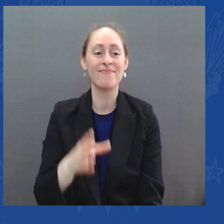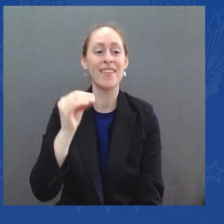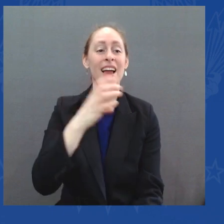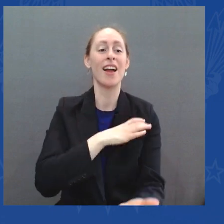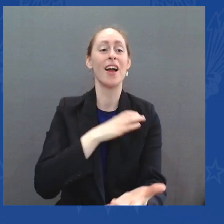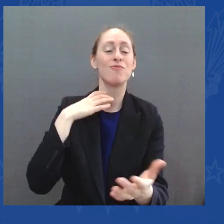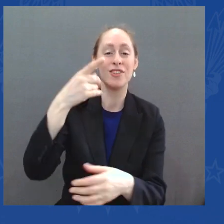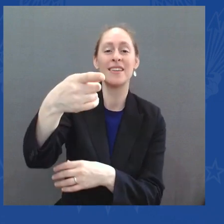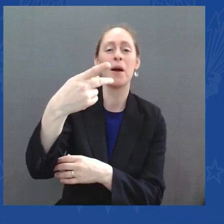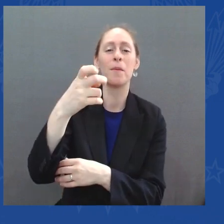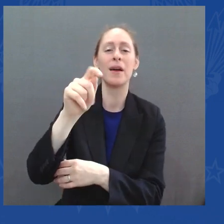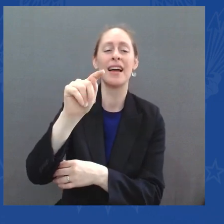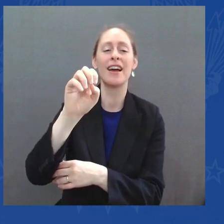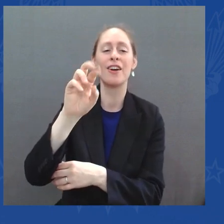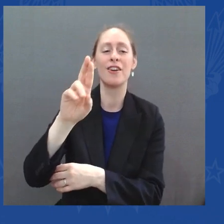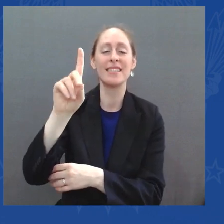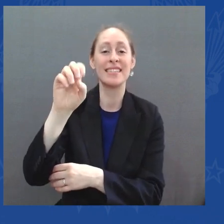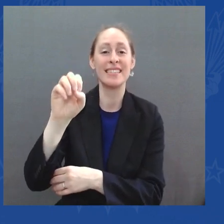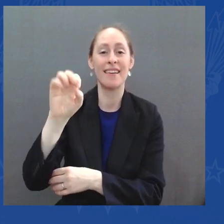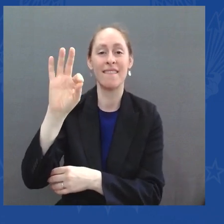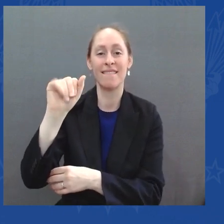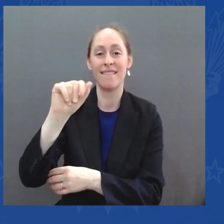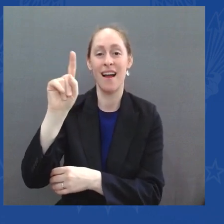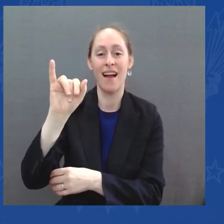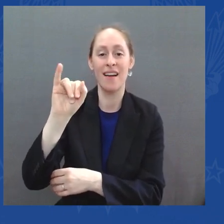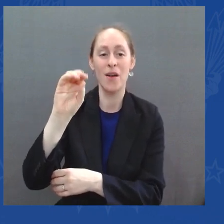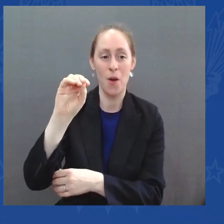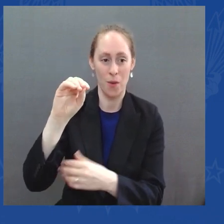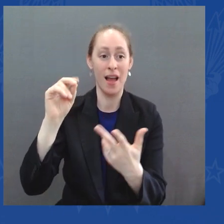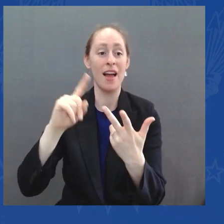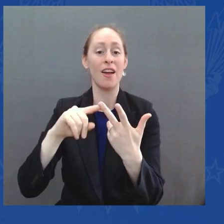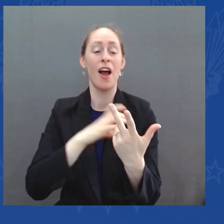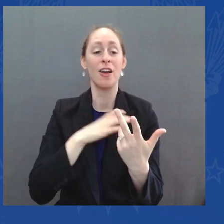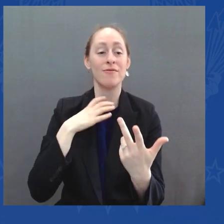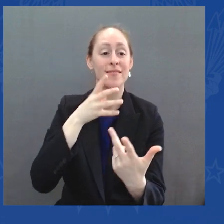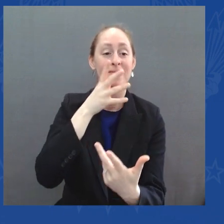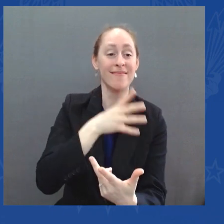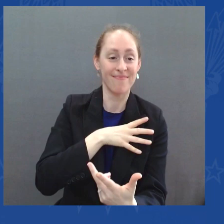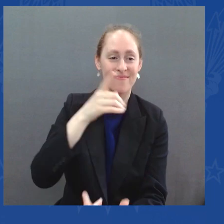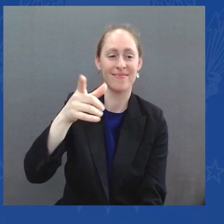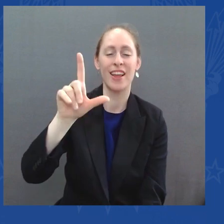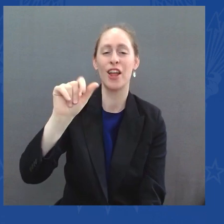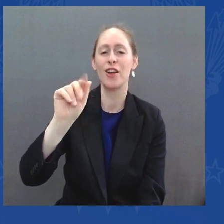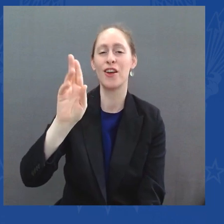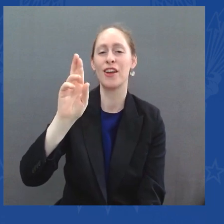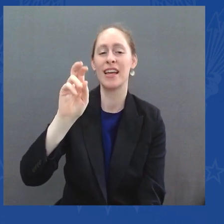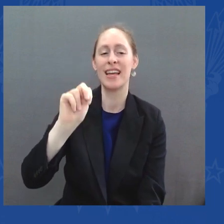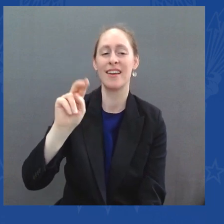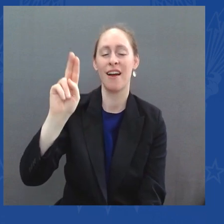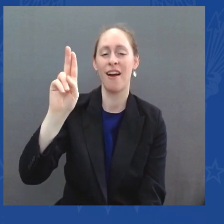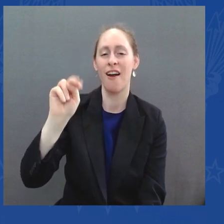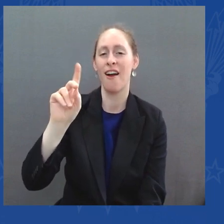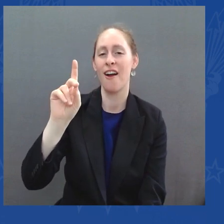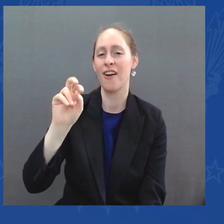And Laura Underwood -- where's Laura? There she is, right there -- right in front. Good to see you, Laura. And I want to particularly shout out